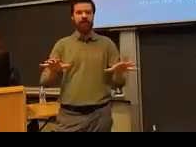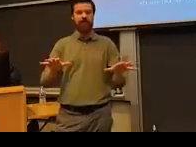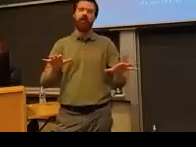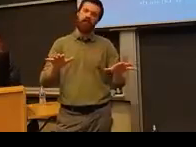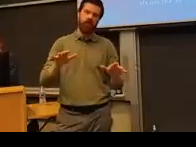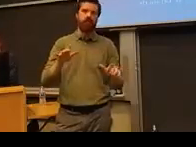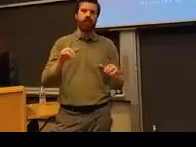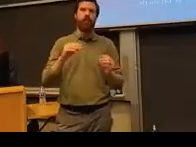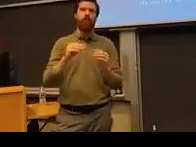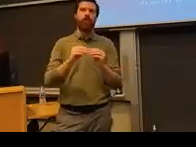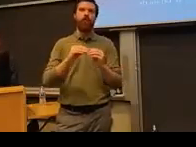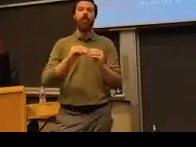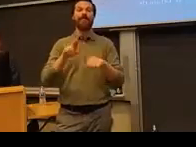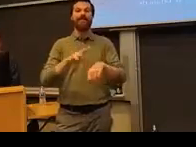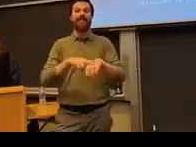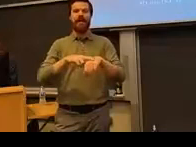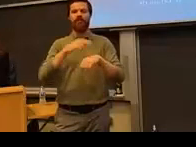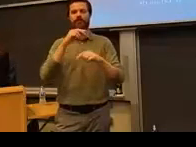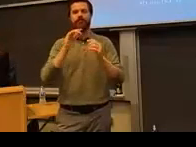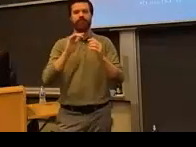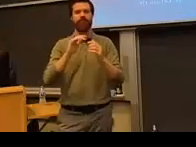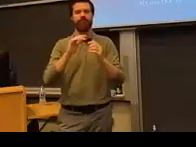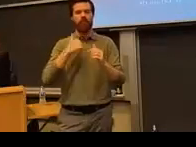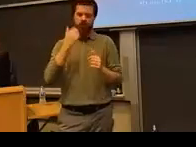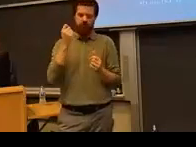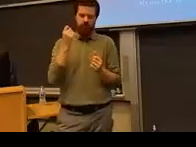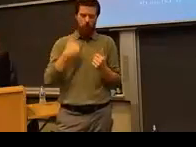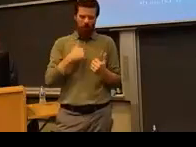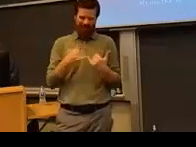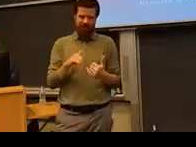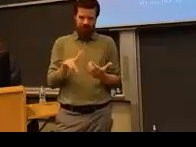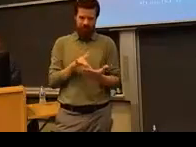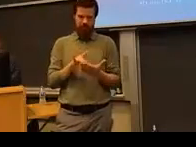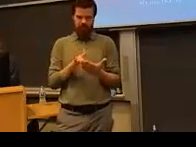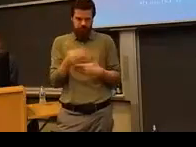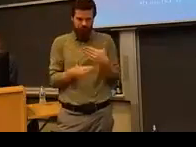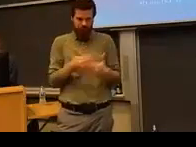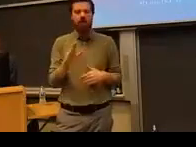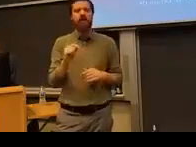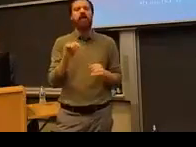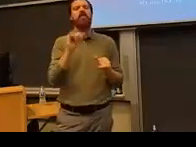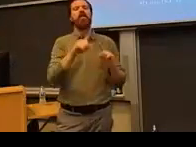opioid epidemic I think most people would agree we're still in the middle of the opioid epidemic